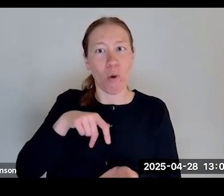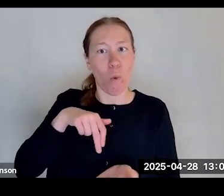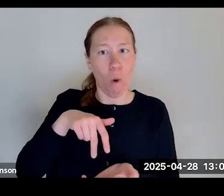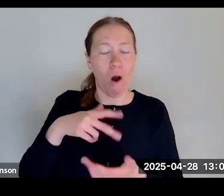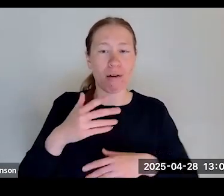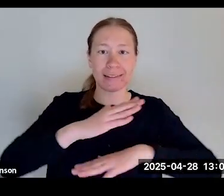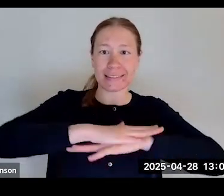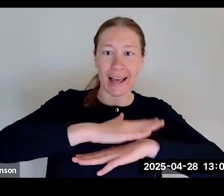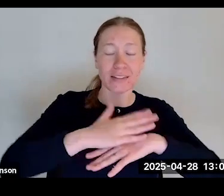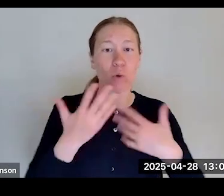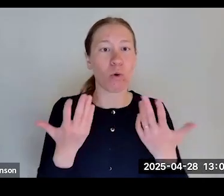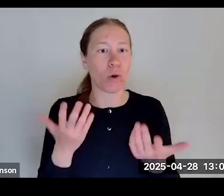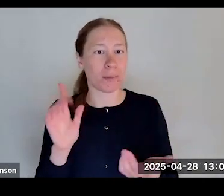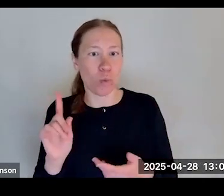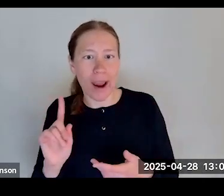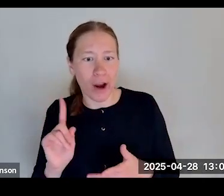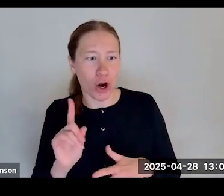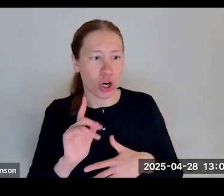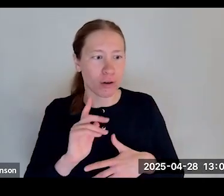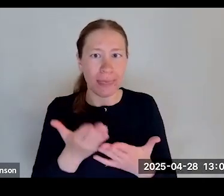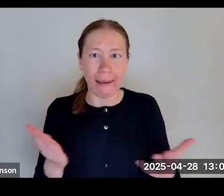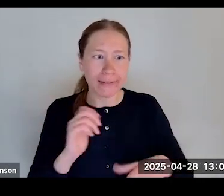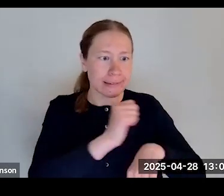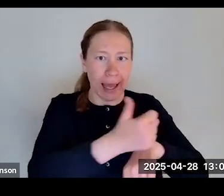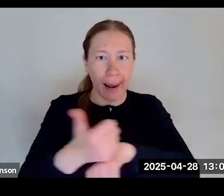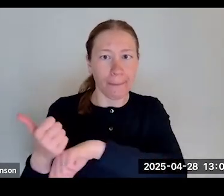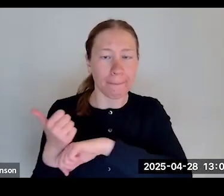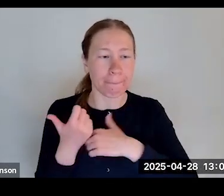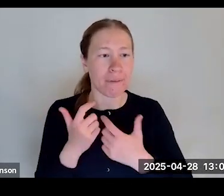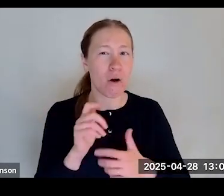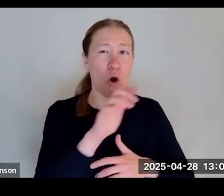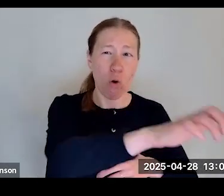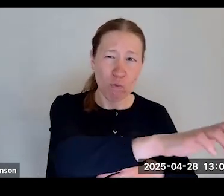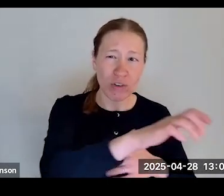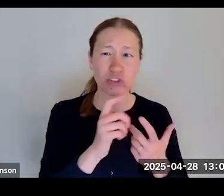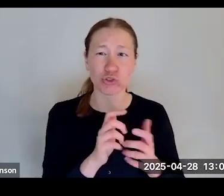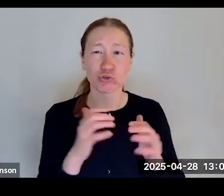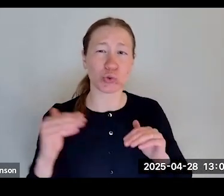and making sure the layout is in a way that they're not overreaching and bending in different ways that aren't supportive